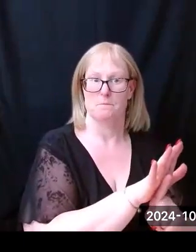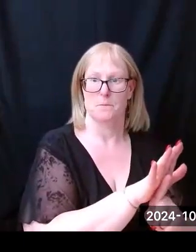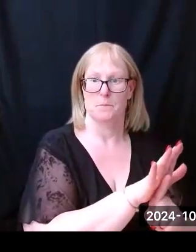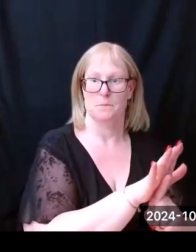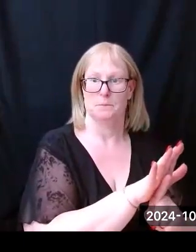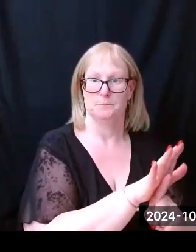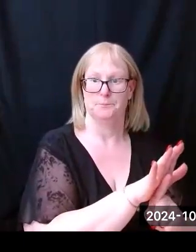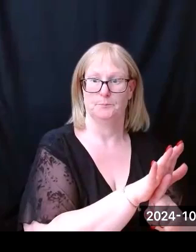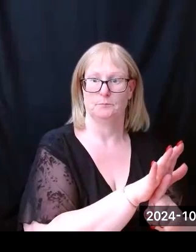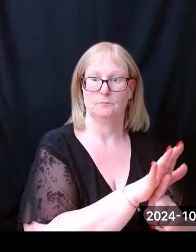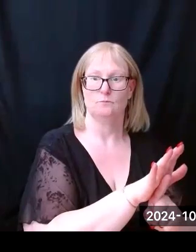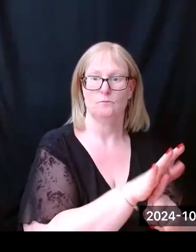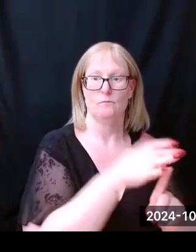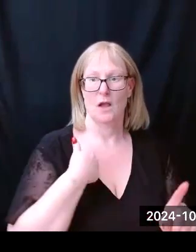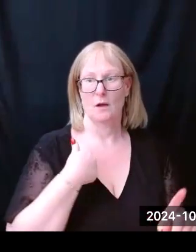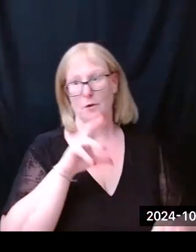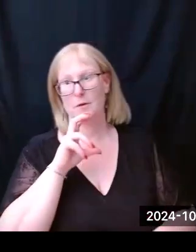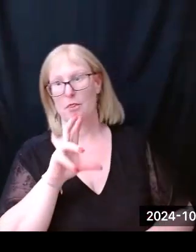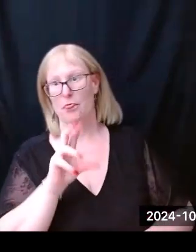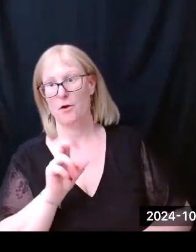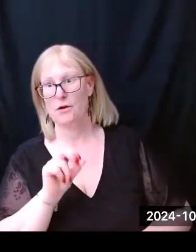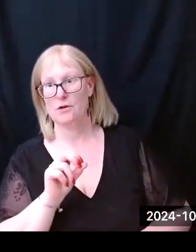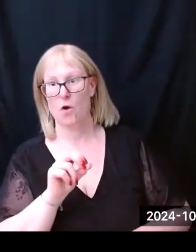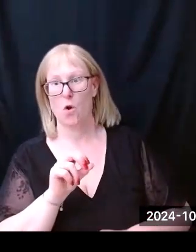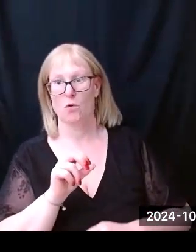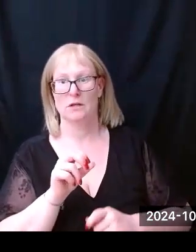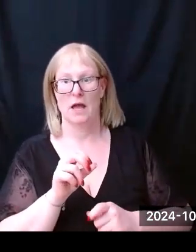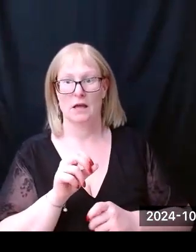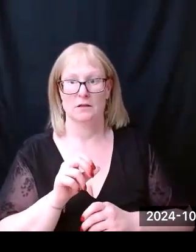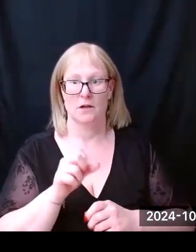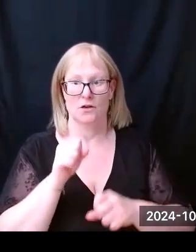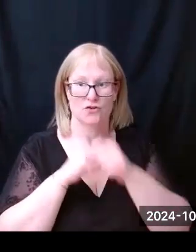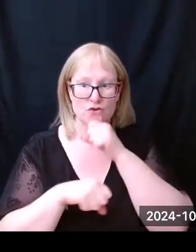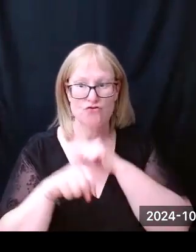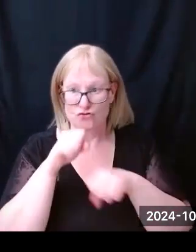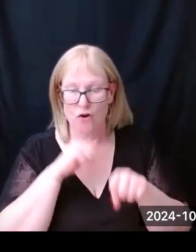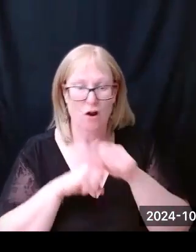I'm going to be a 30 something year old and deal with struggle for the first time and it's going to be rough.